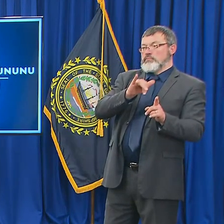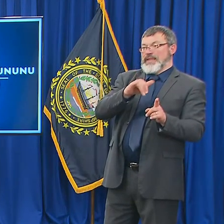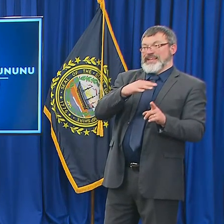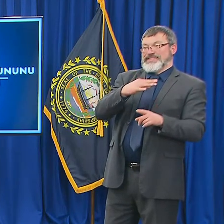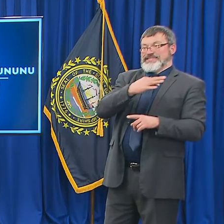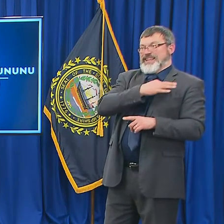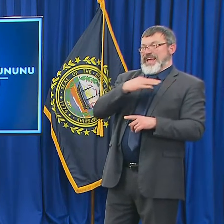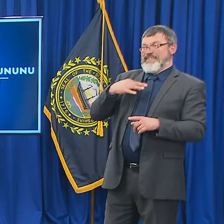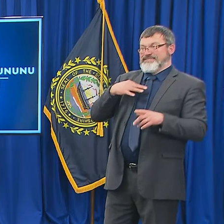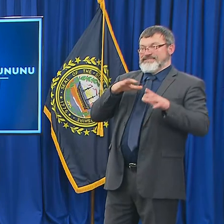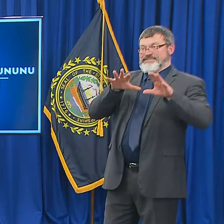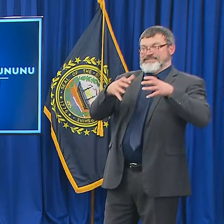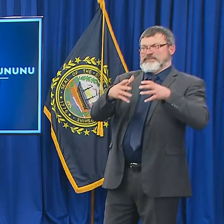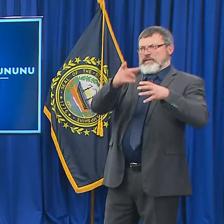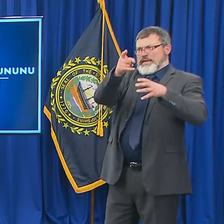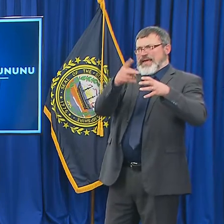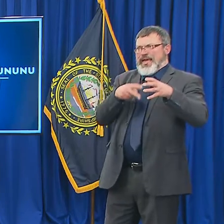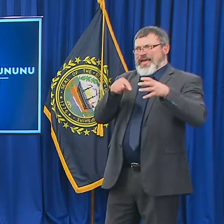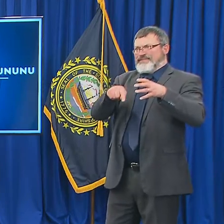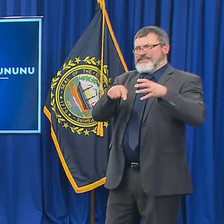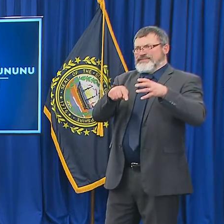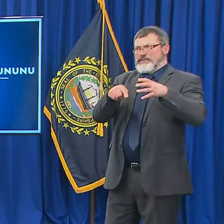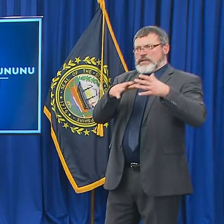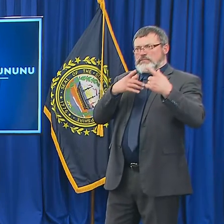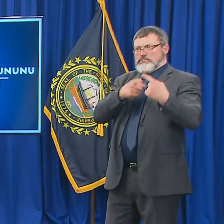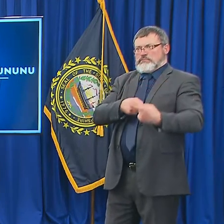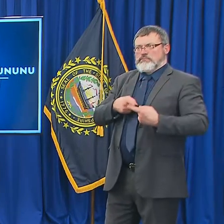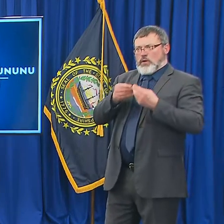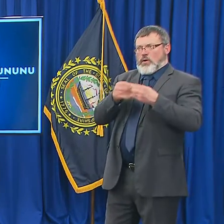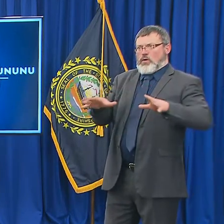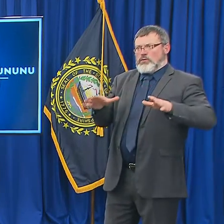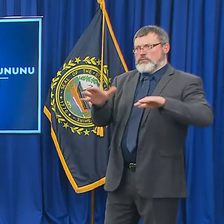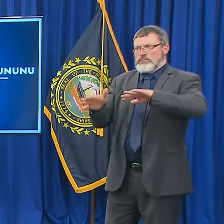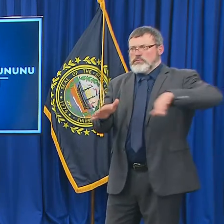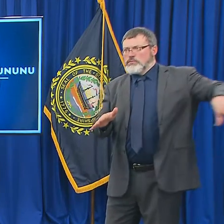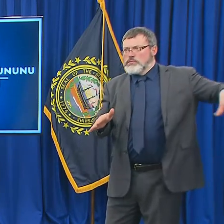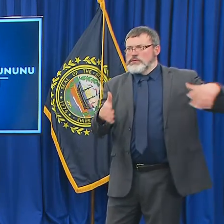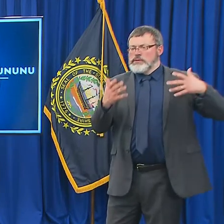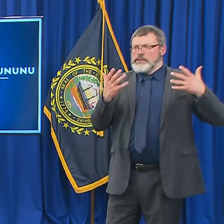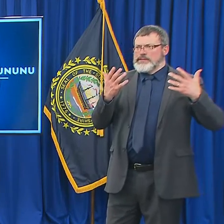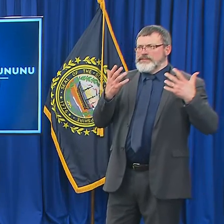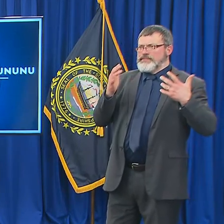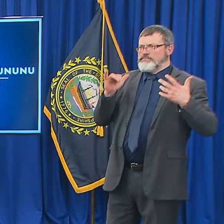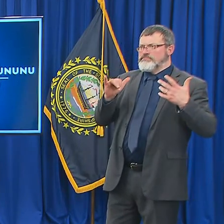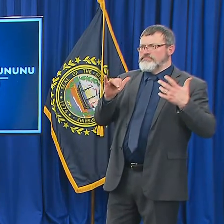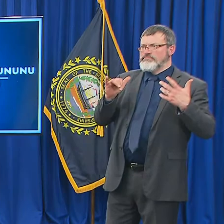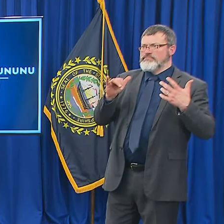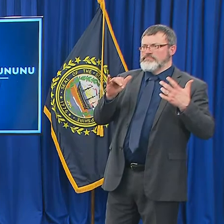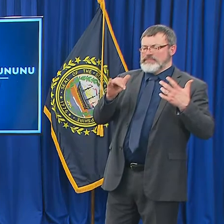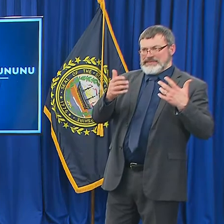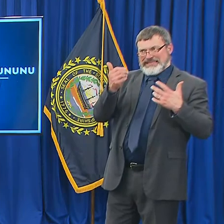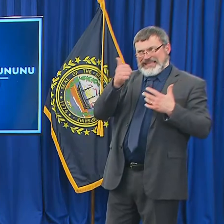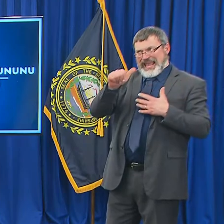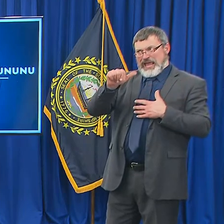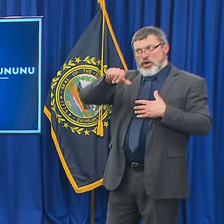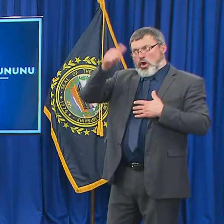requested through what we call Title 32 status with the federal government. We just we're looking for their financial assistance